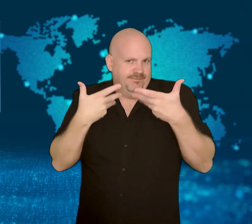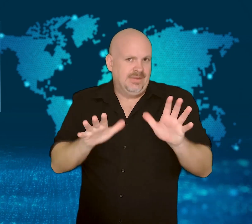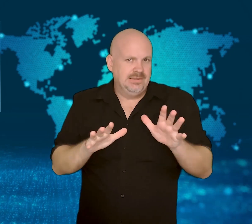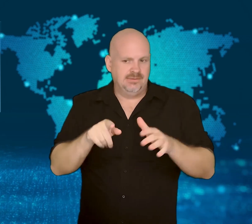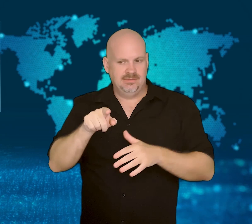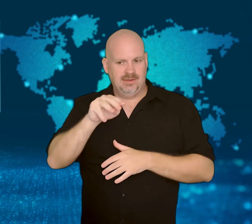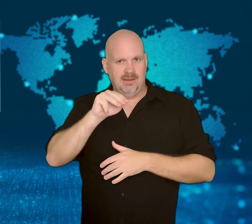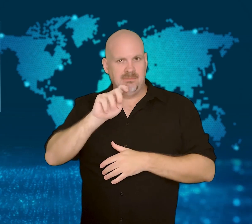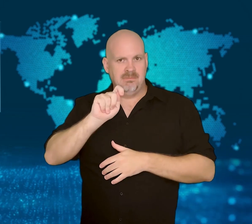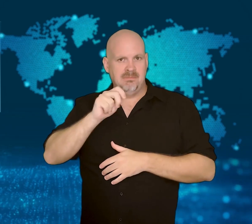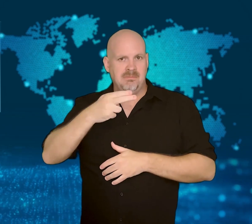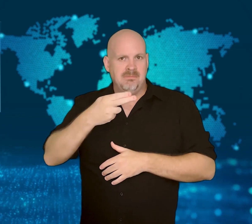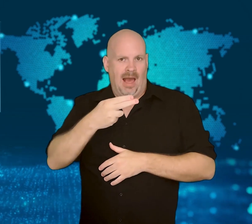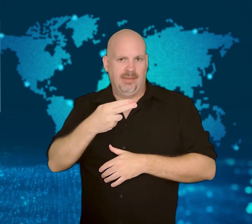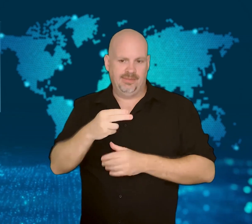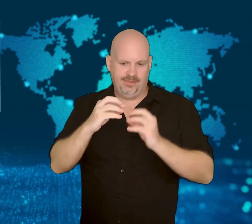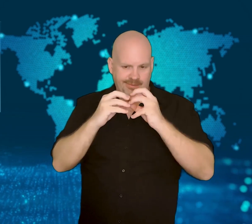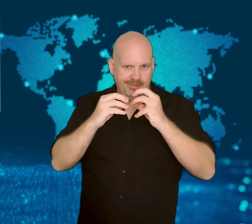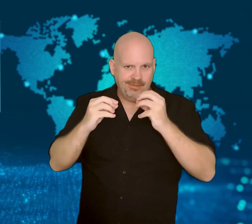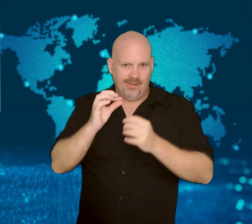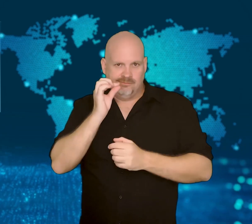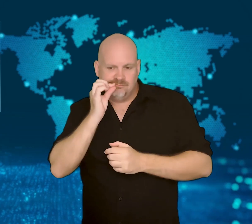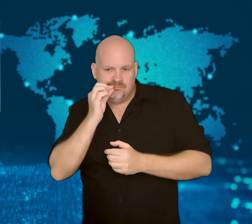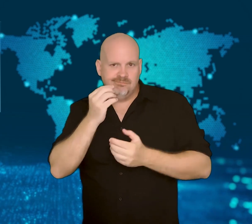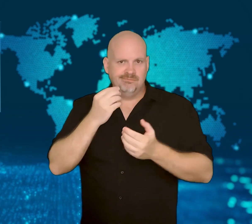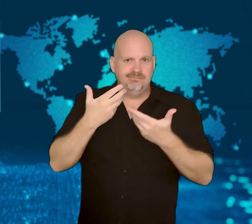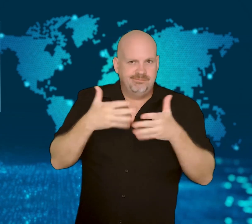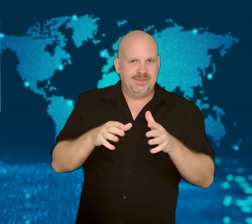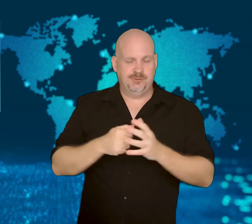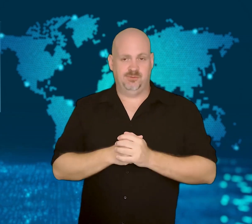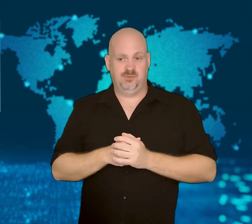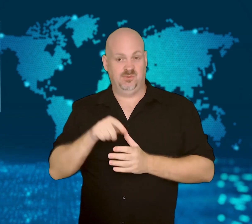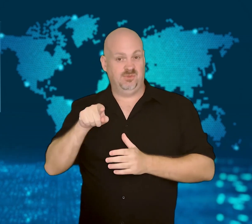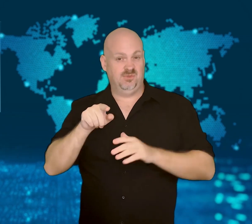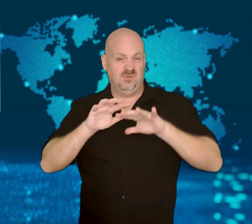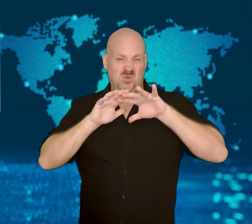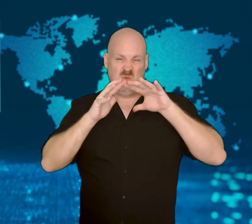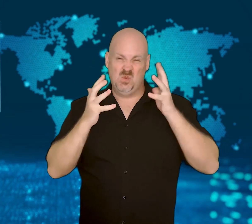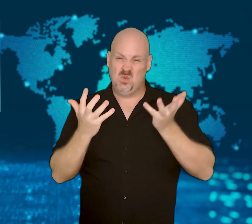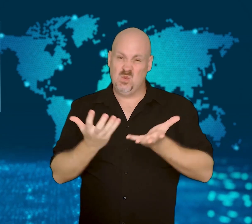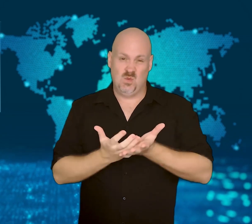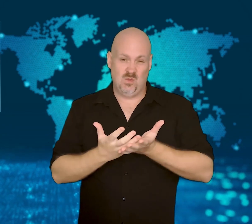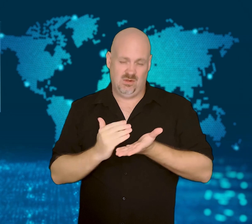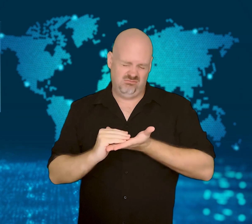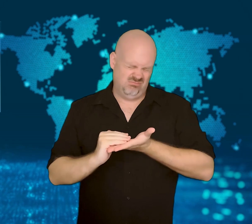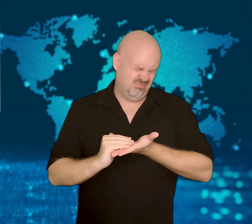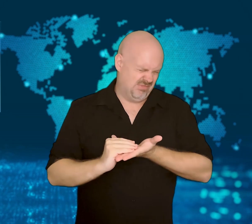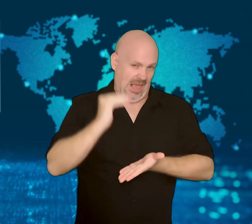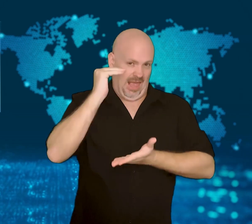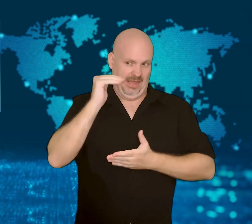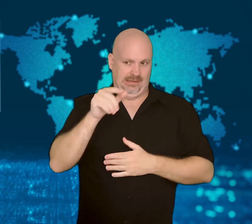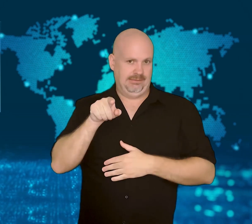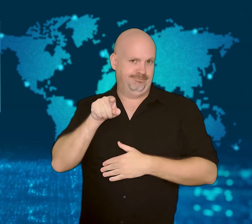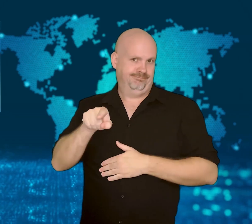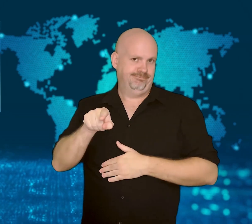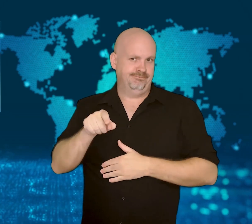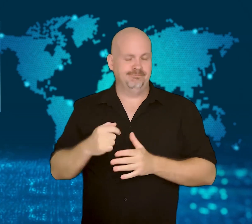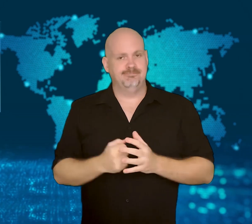This is the highest reported meth use rate in the world.